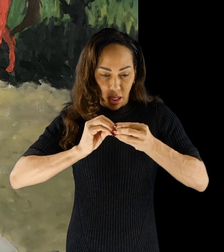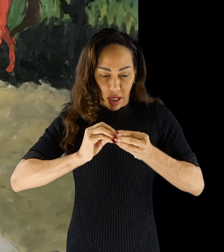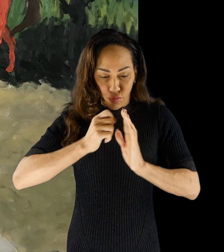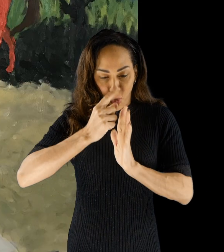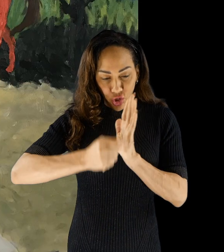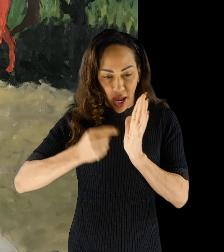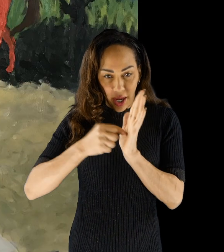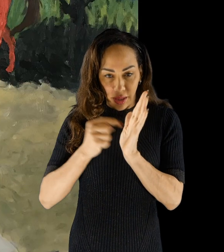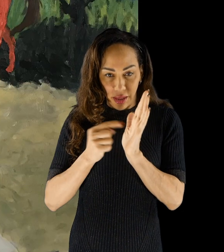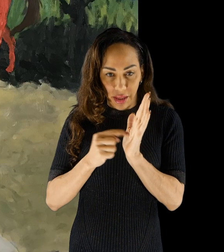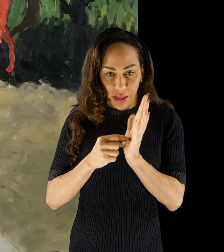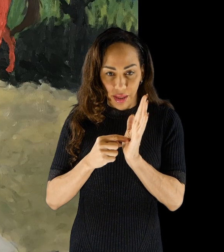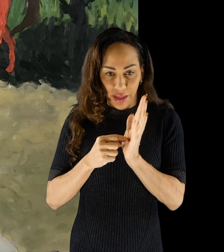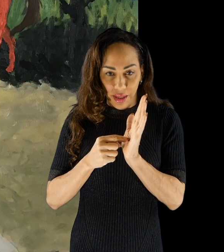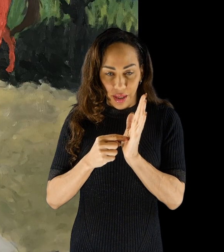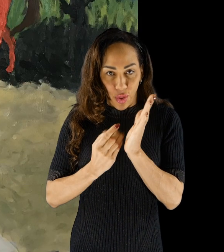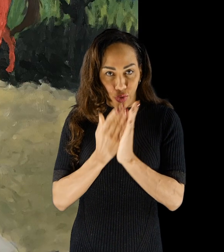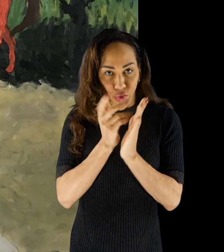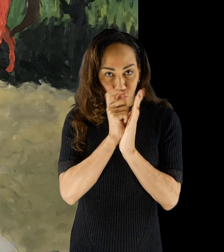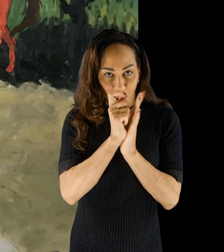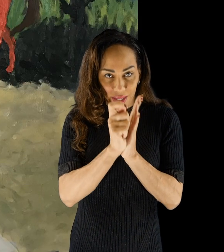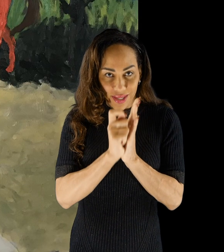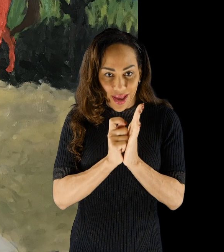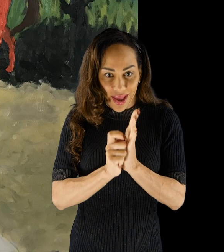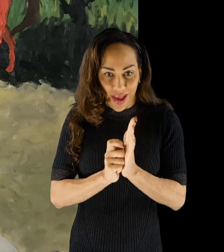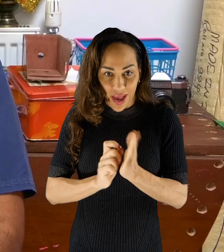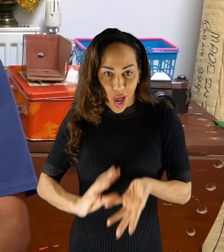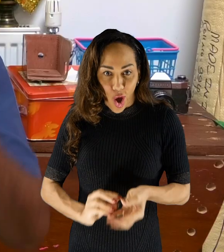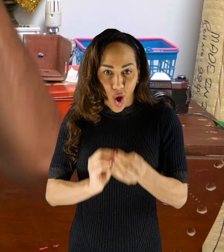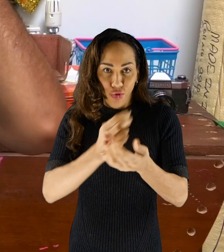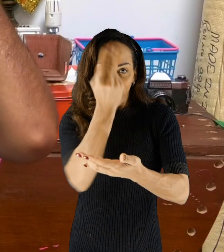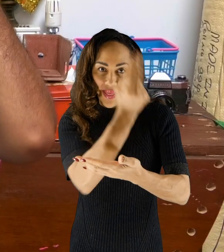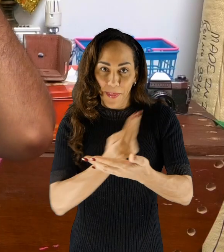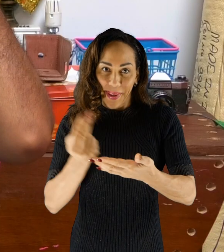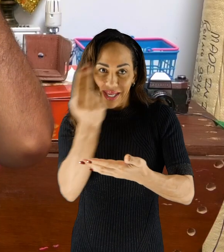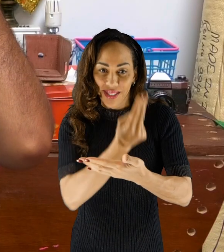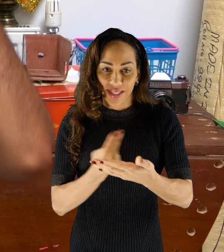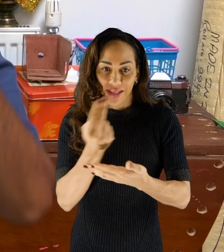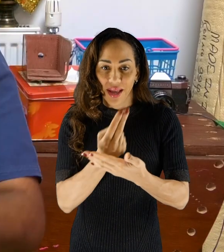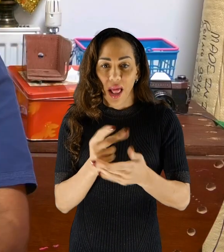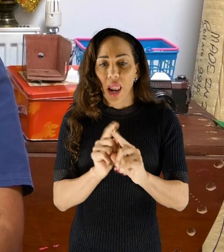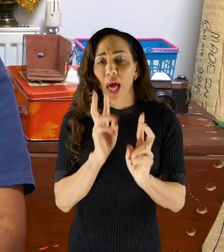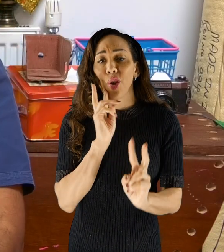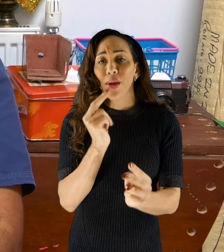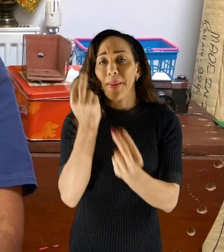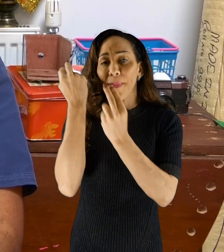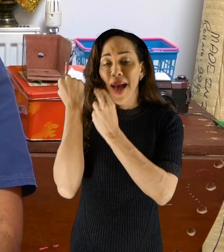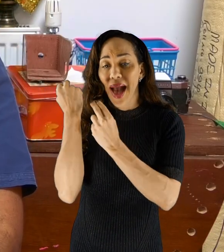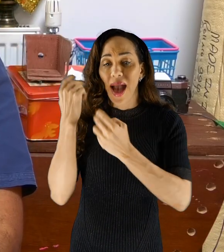that writing will come the piece, the visual piece. Like looking back I've had a few real high points.